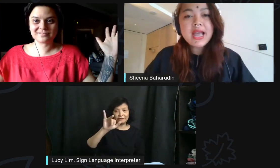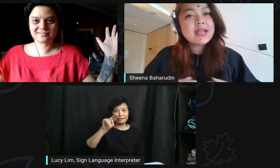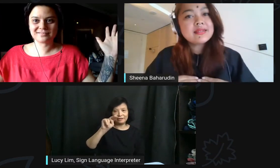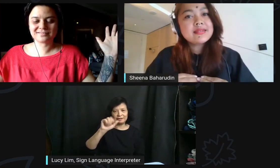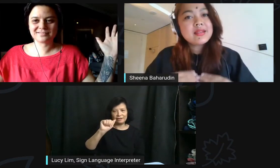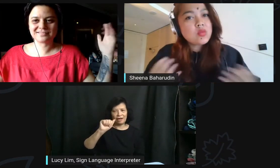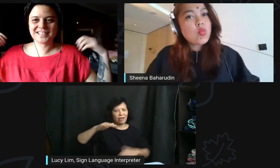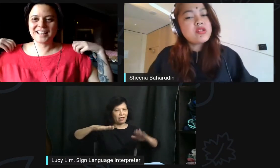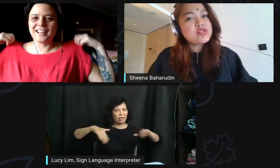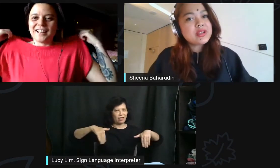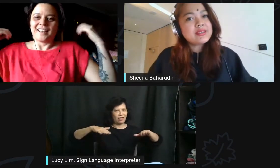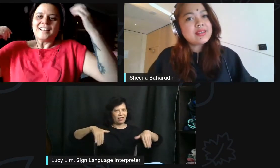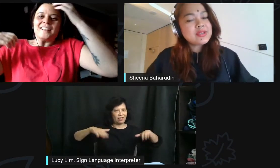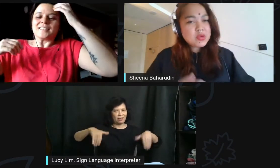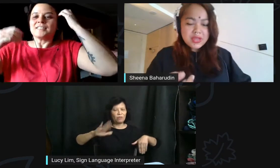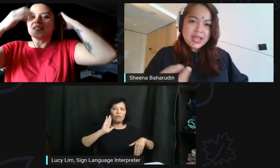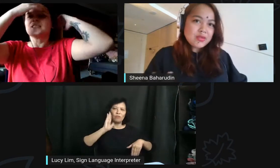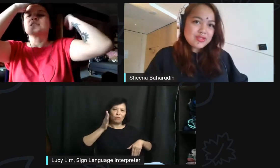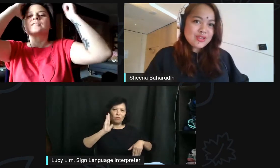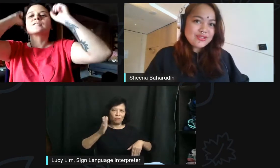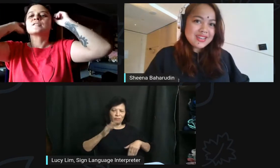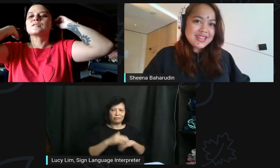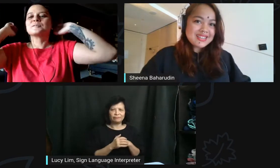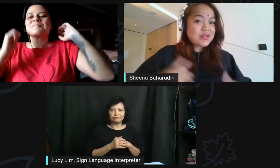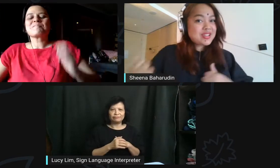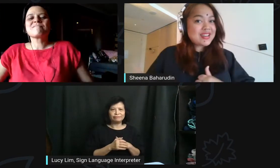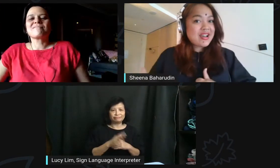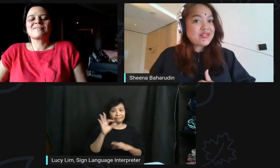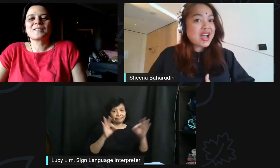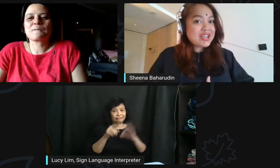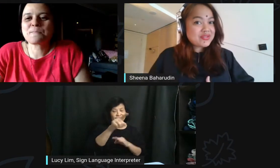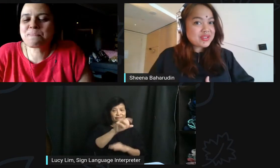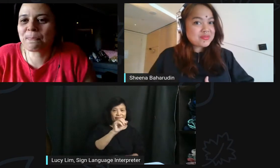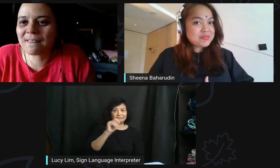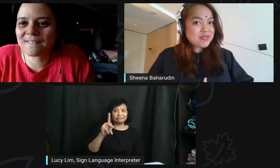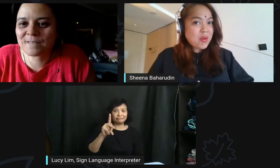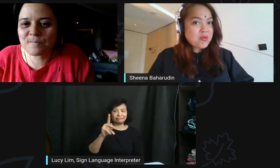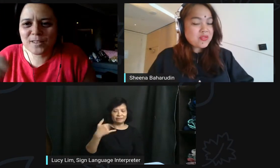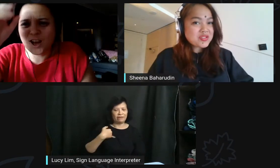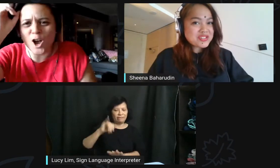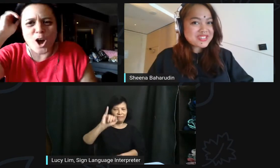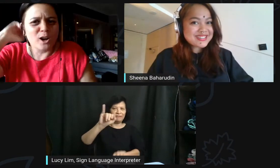and wondering if it's okay with you that we can have Ivan to go first?